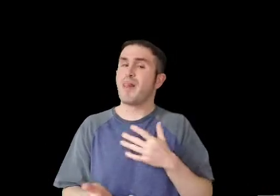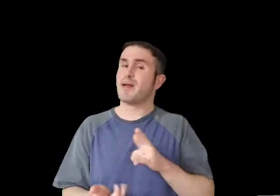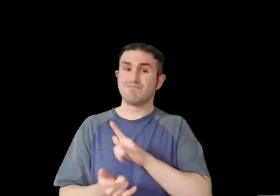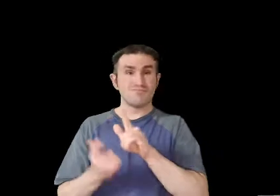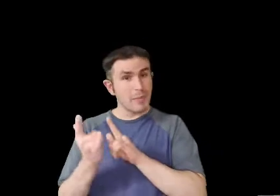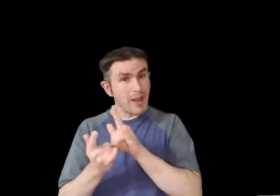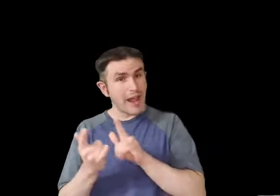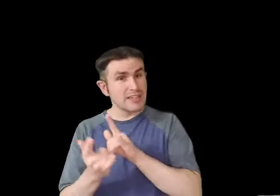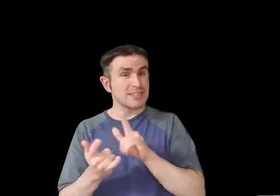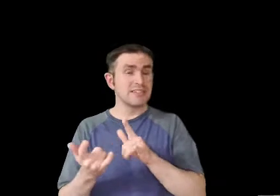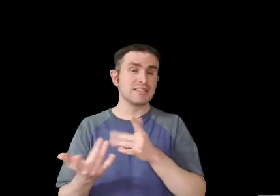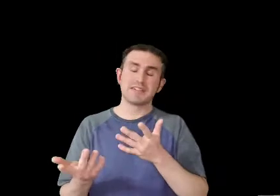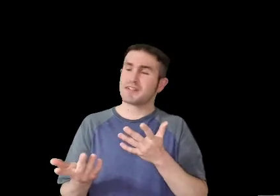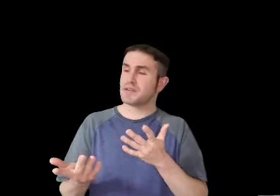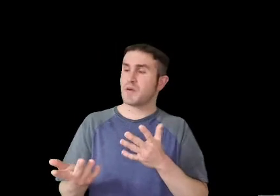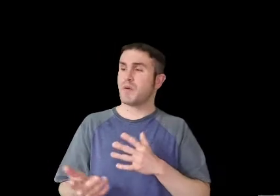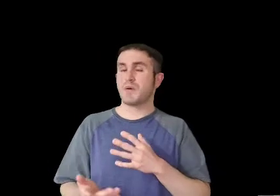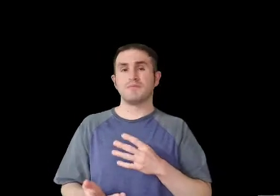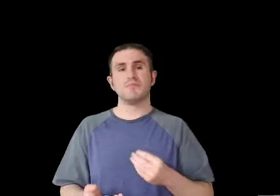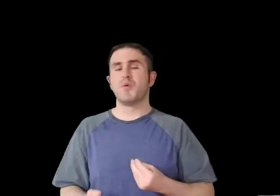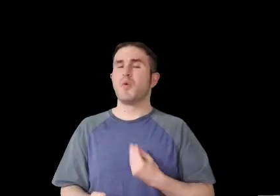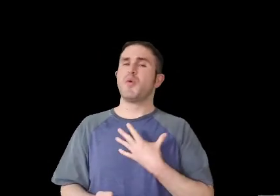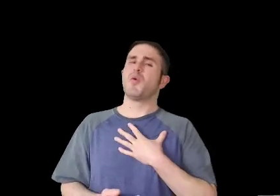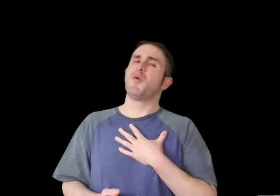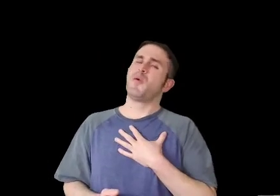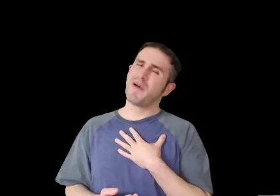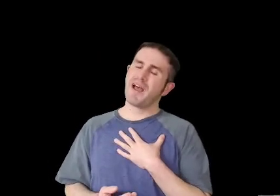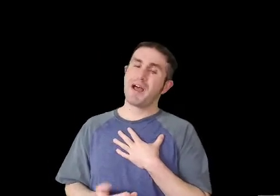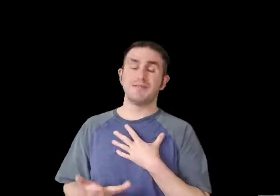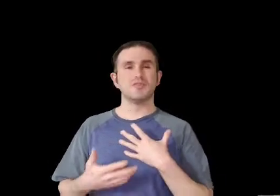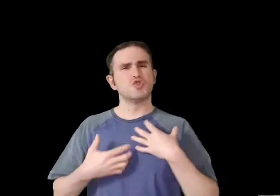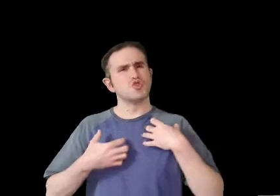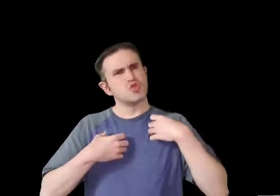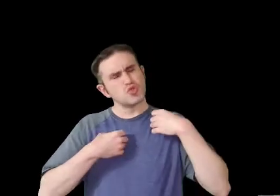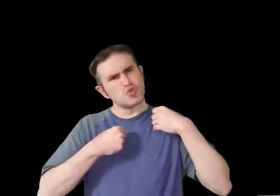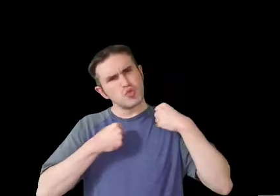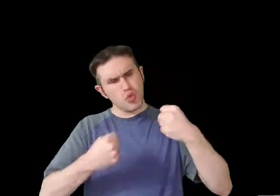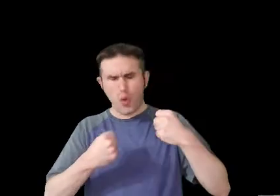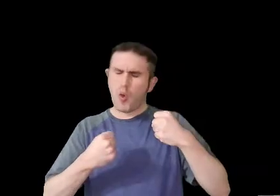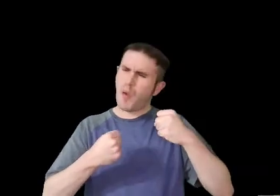could be romantic for some... they could be used to create strong, bold contrasts!